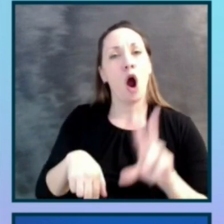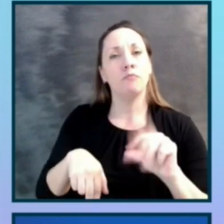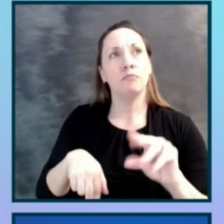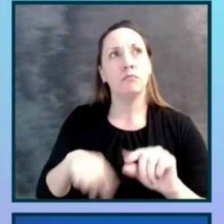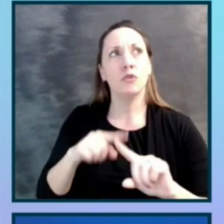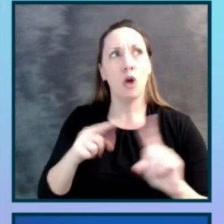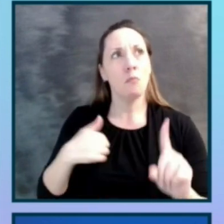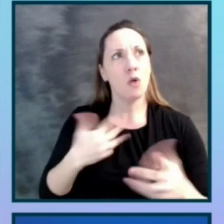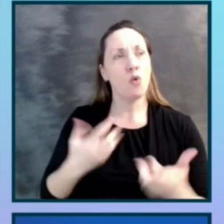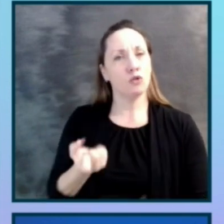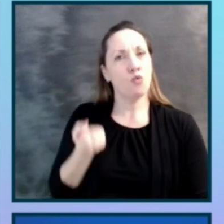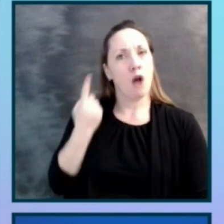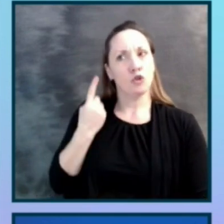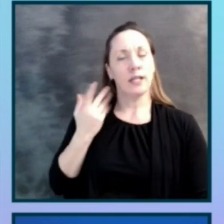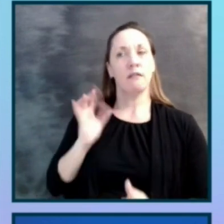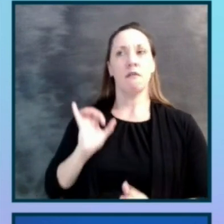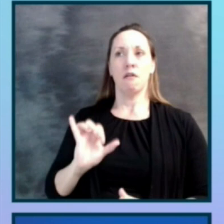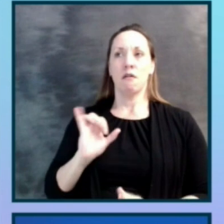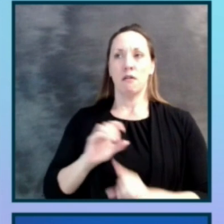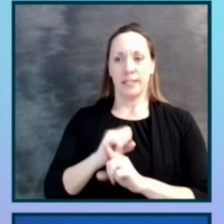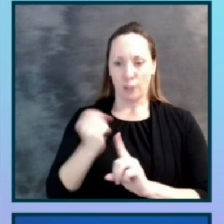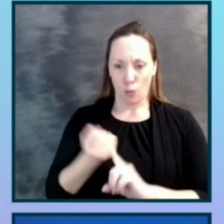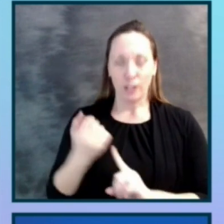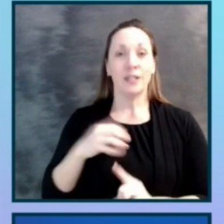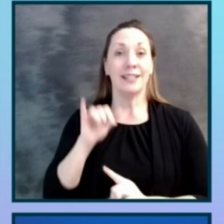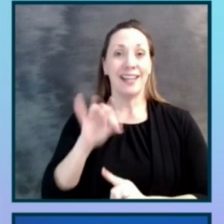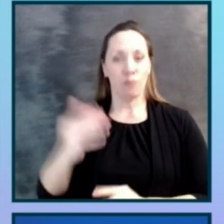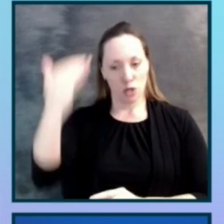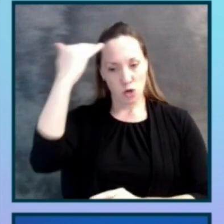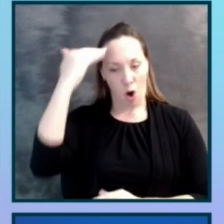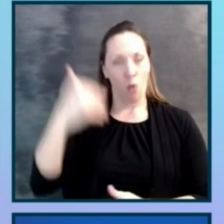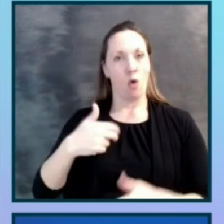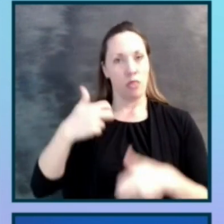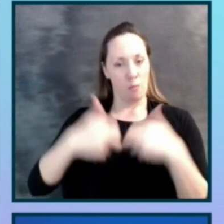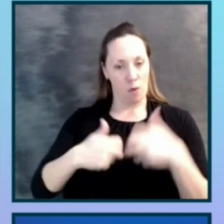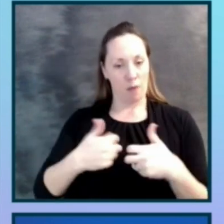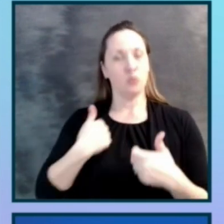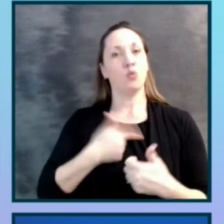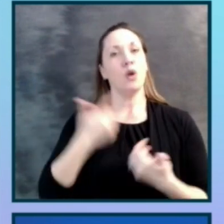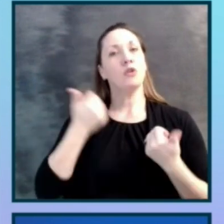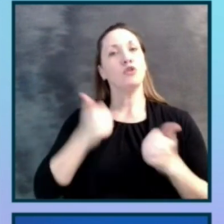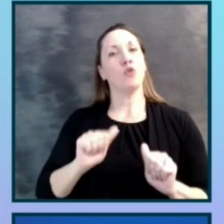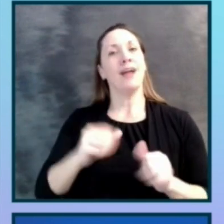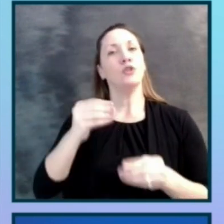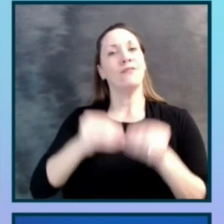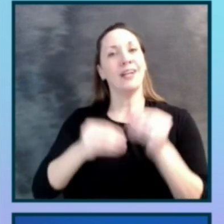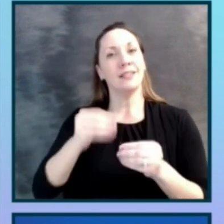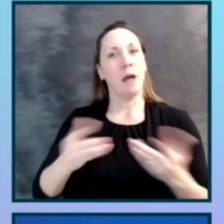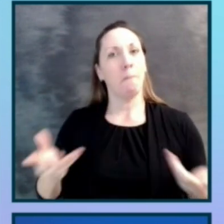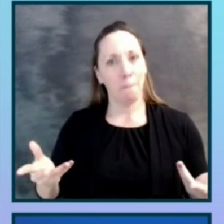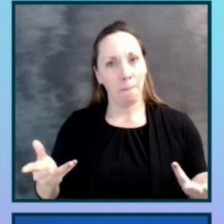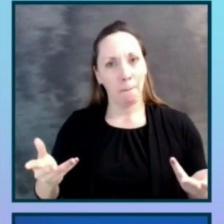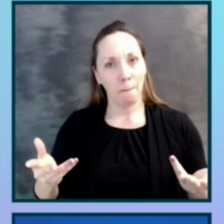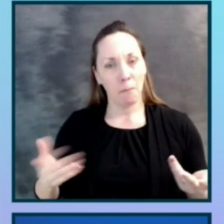because if we know the problems, then we're gonna try and fix them. And I've spent a lot of time to thinking about this.